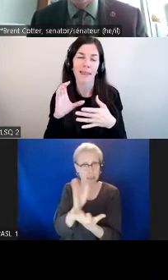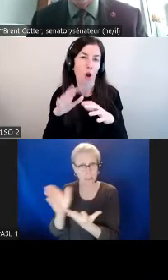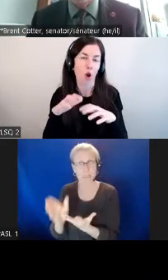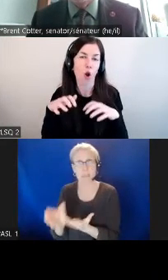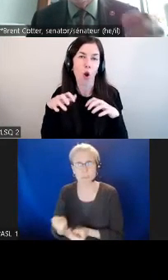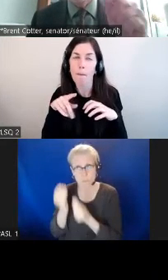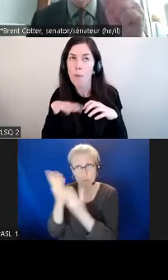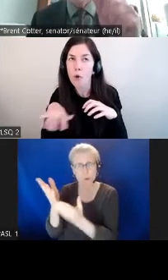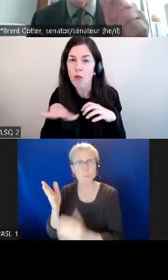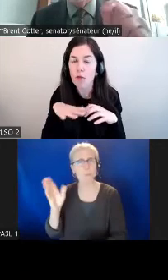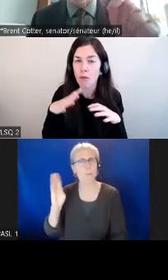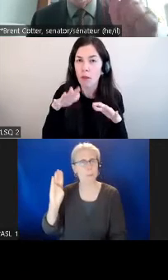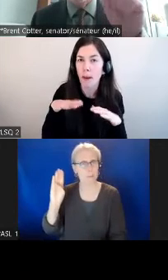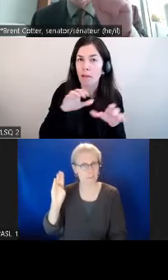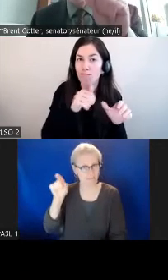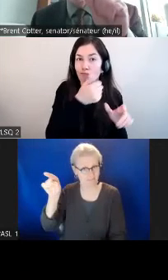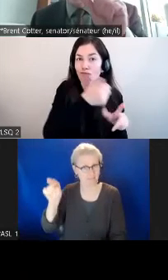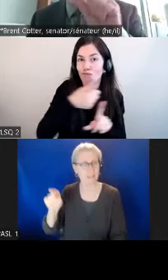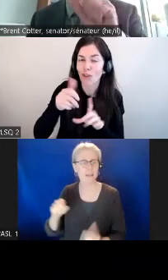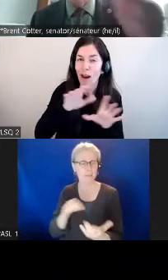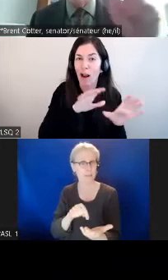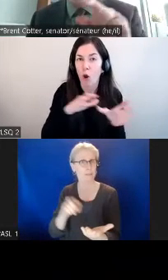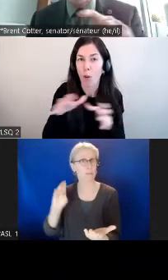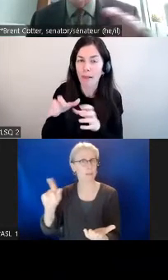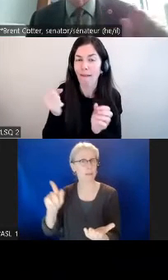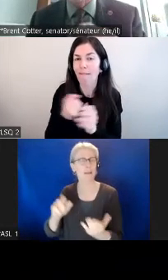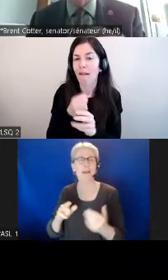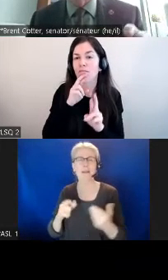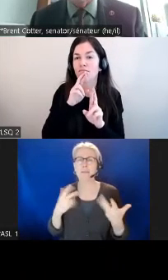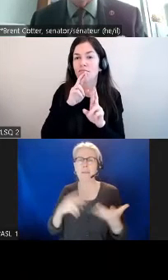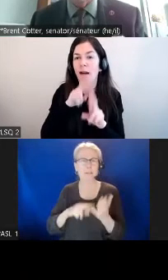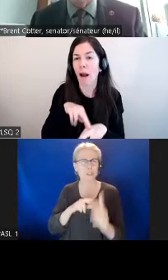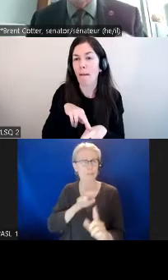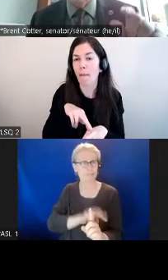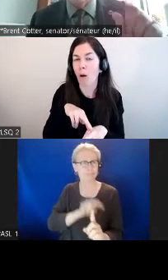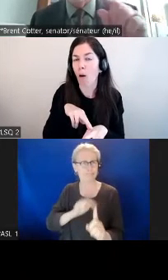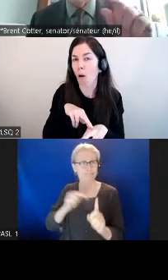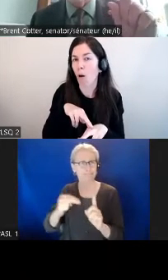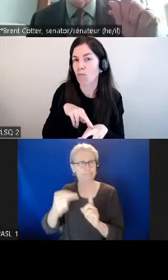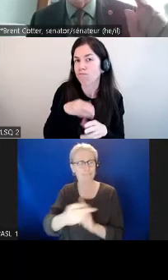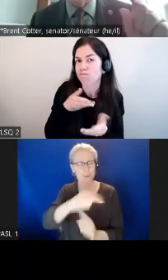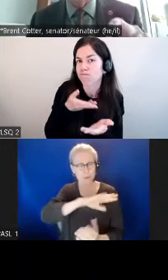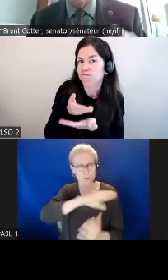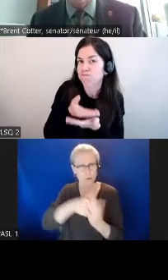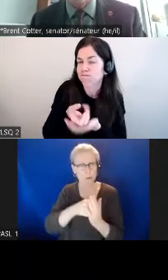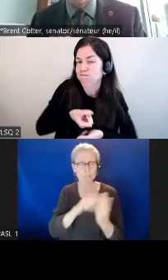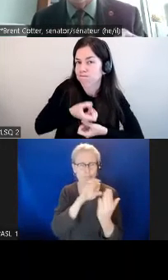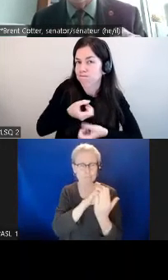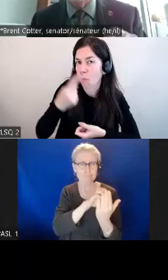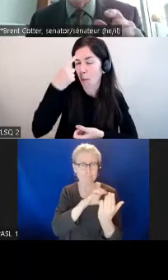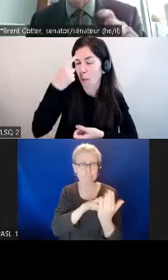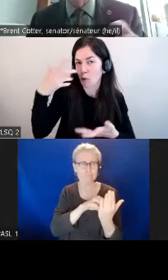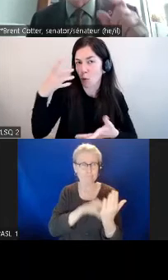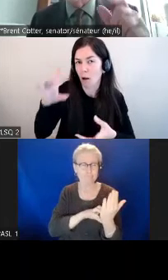THE BILL. IT USUALLY HAS EXAMINED EVERY PARAGRAPH OF THE BILL WHAT IS CALLED CLAUSE BY CLAUSE. AND